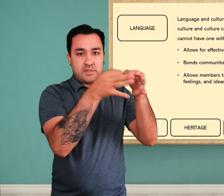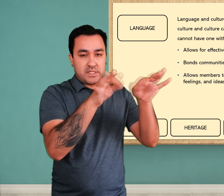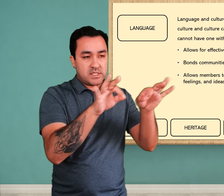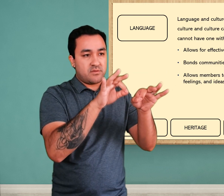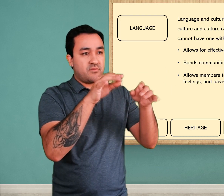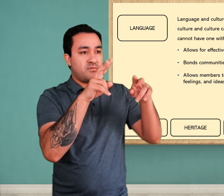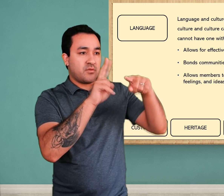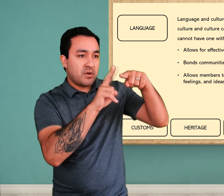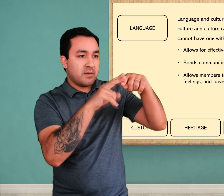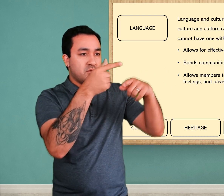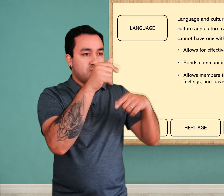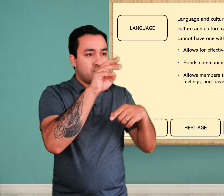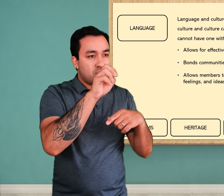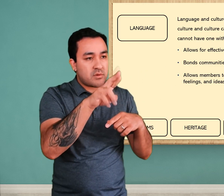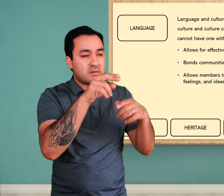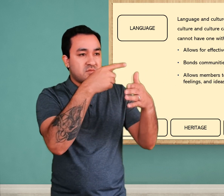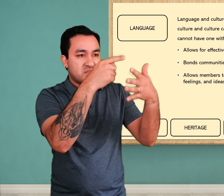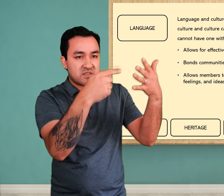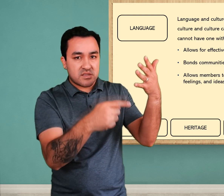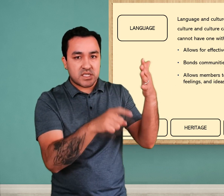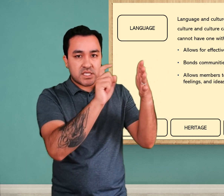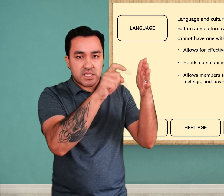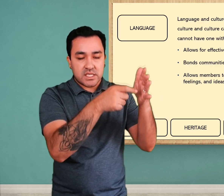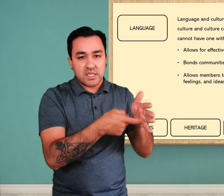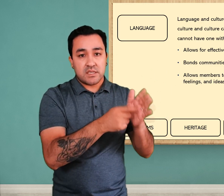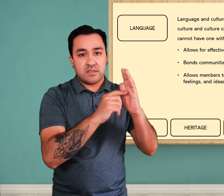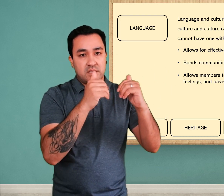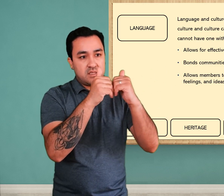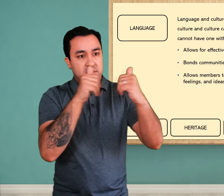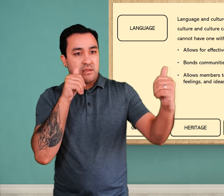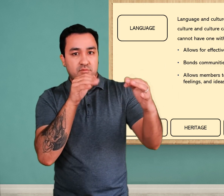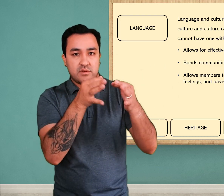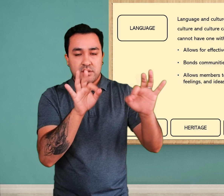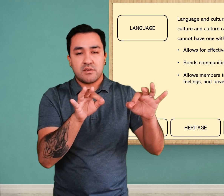Instead some culture groups already have a common language and a new lexicon is created